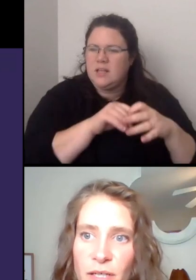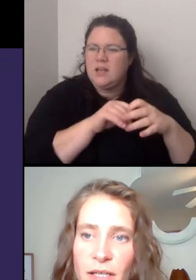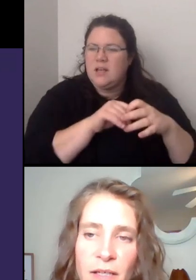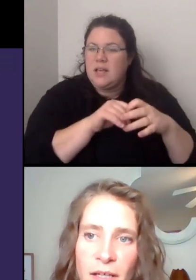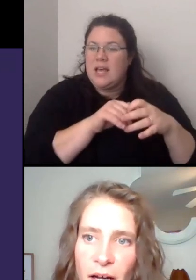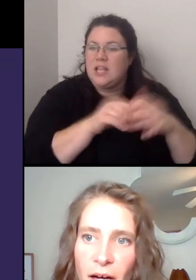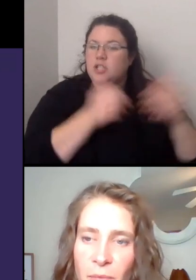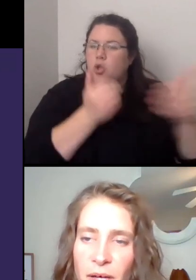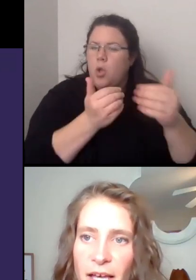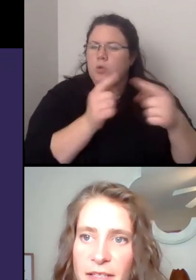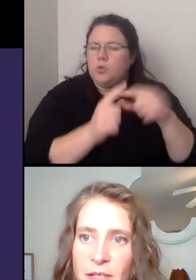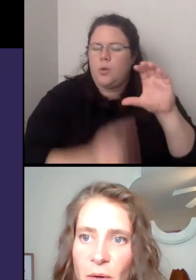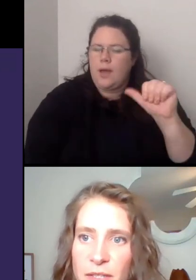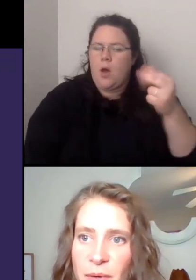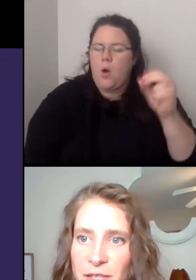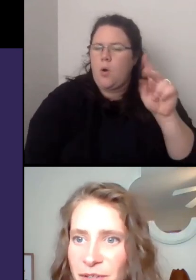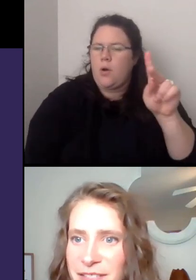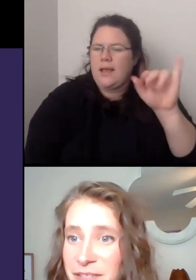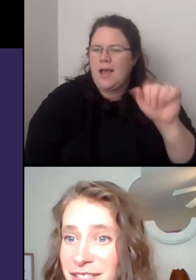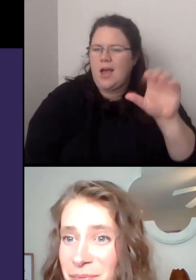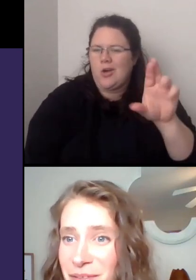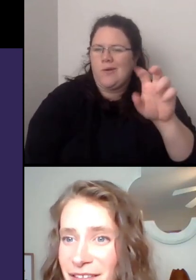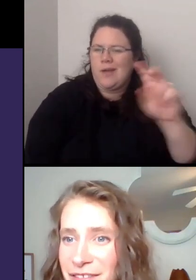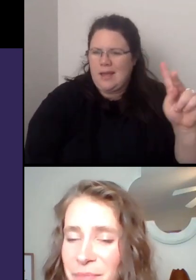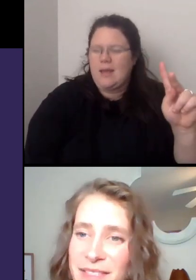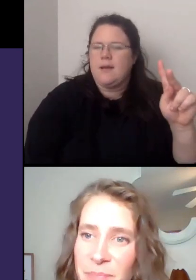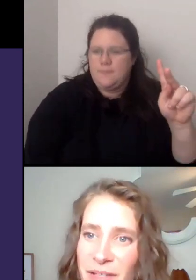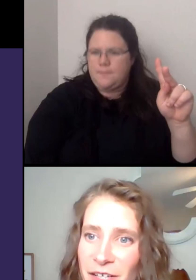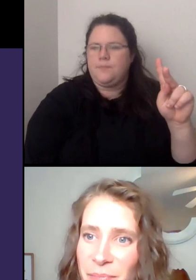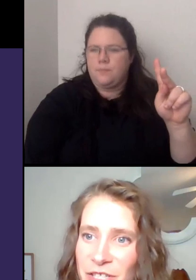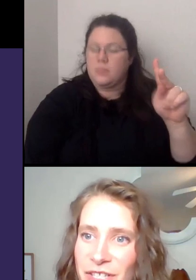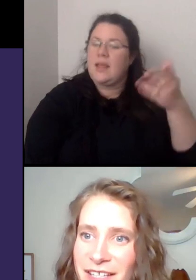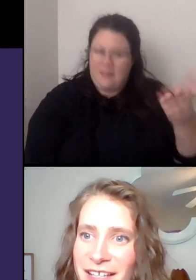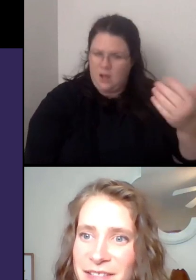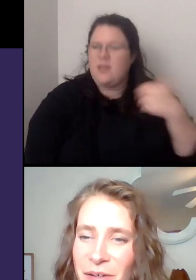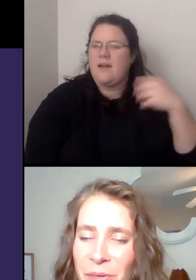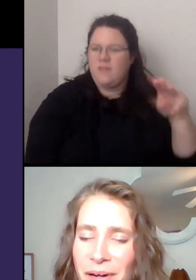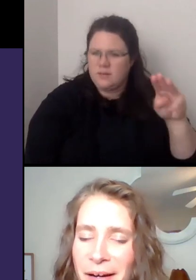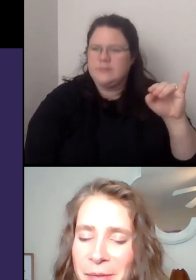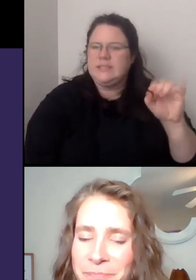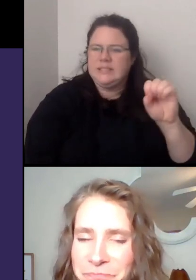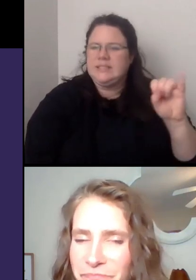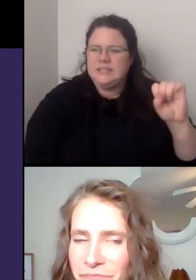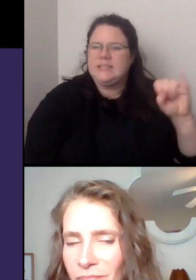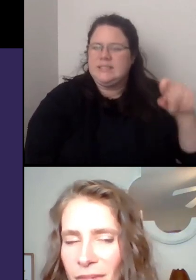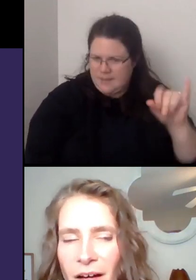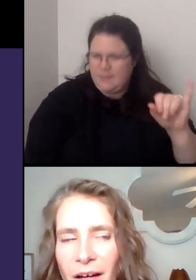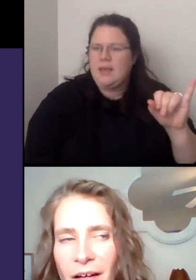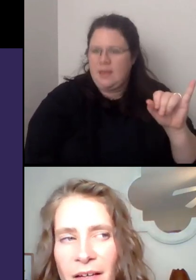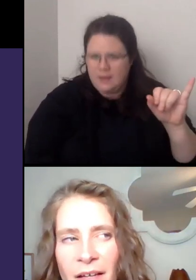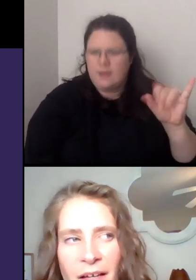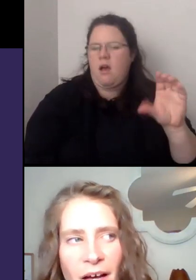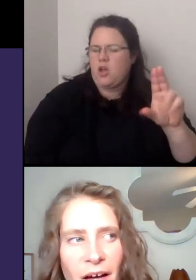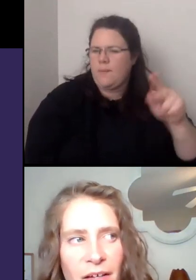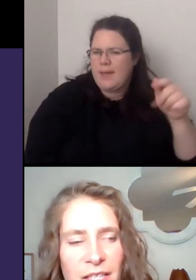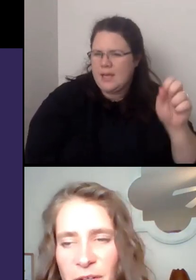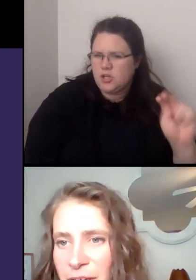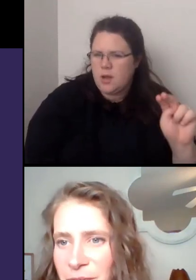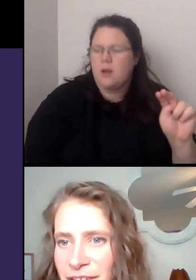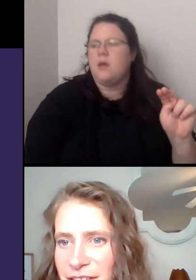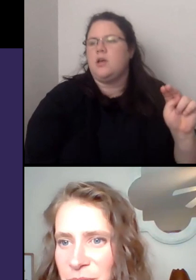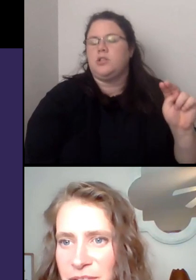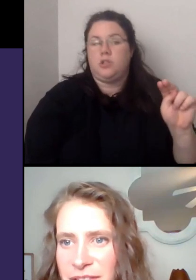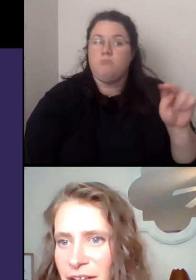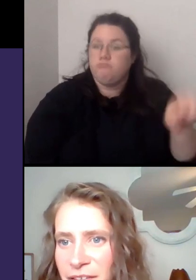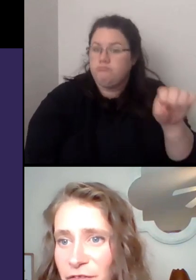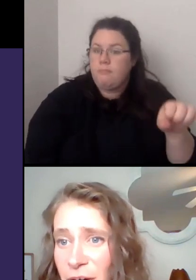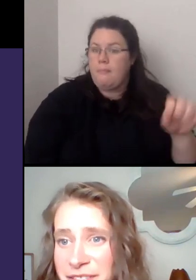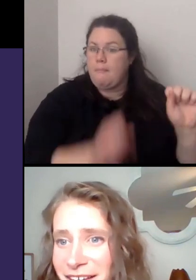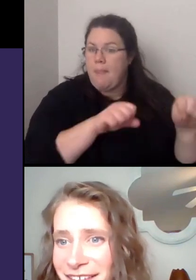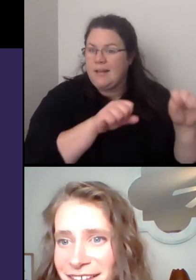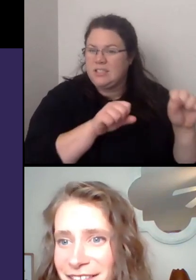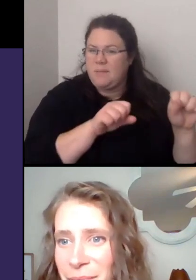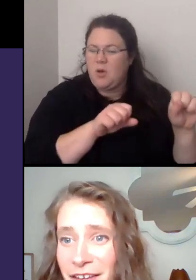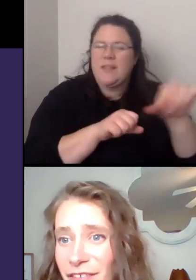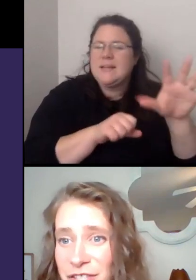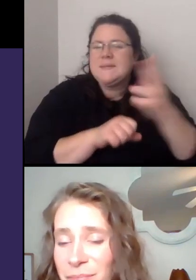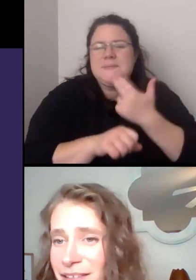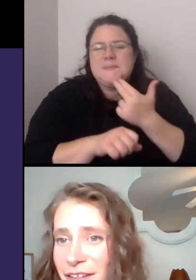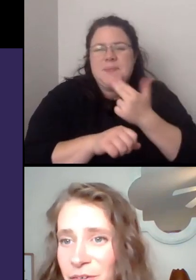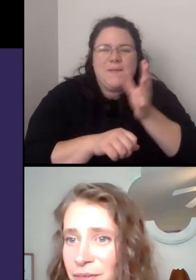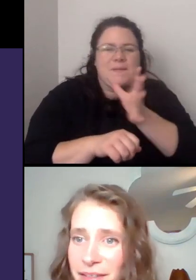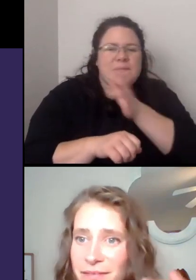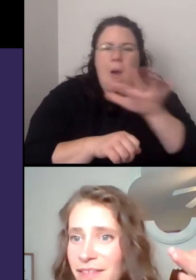And it's possible--it's Mississippian--there's a Mississippian occupation, and so ... it's very possible that these were just a little farmstead, and they may have been growing corn...